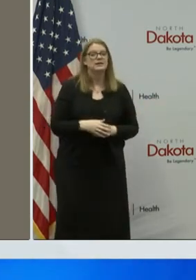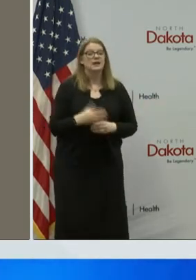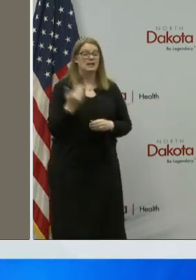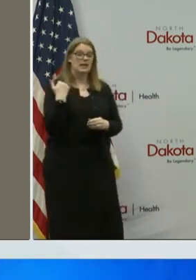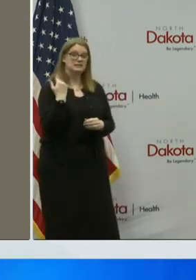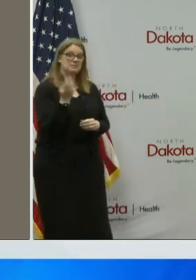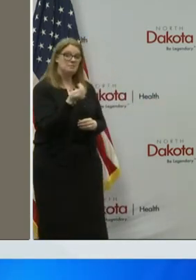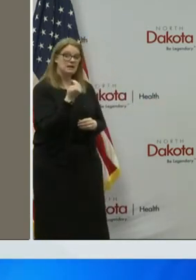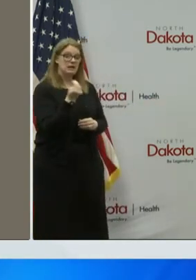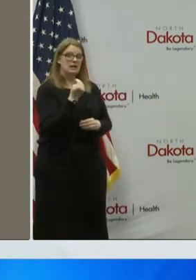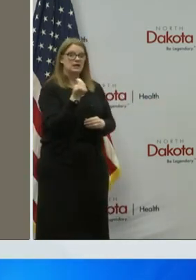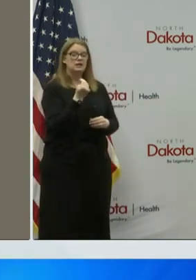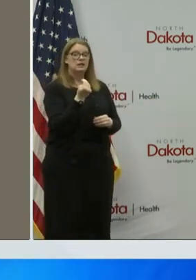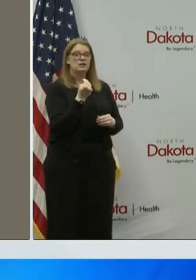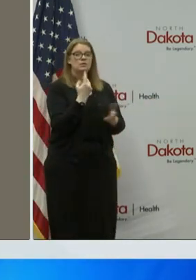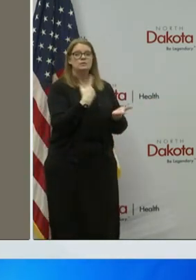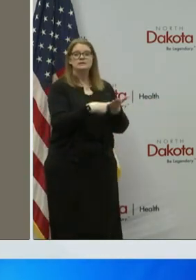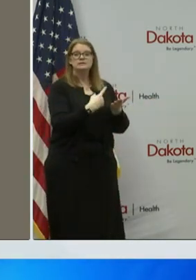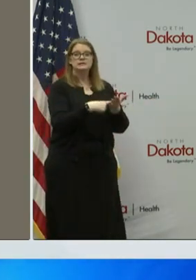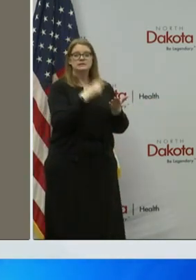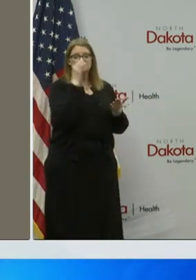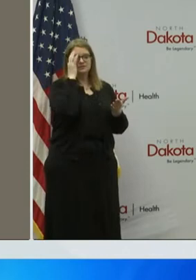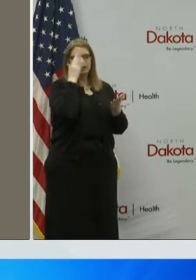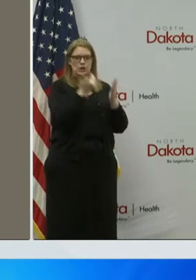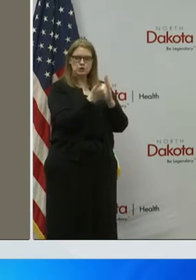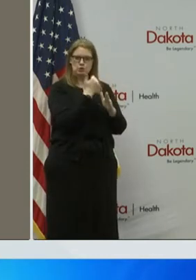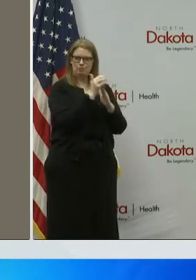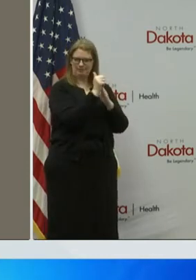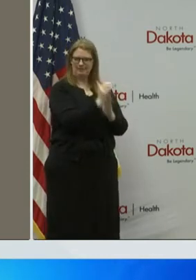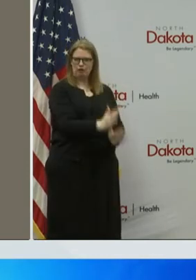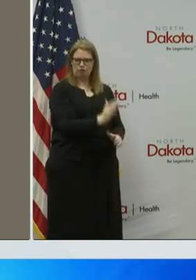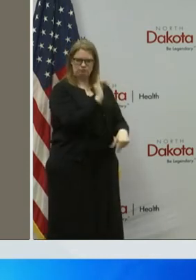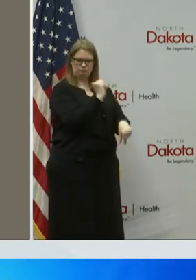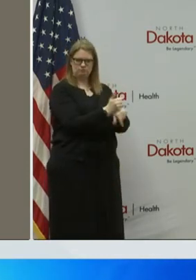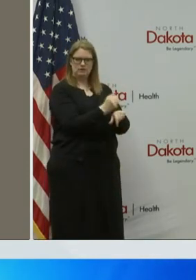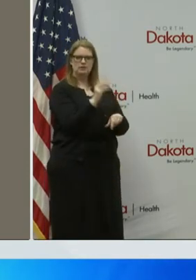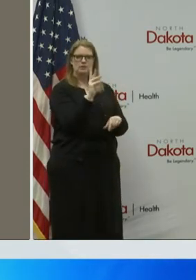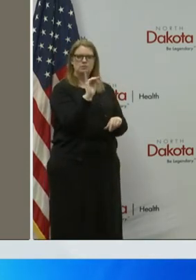REALLY DIALING UP OUR TESTING. AS YOU HEARD DESCRIBED ON